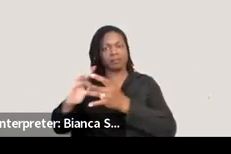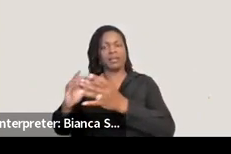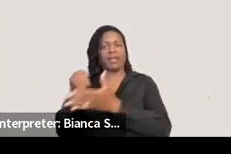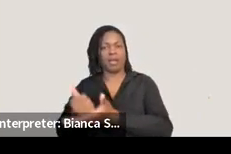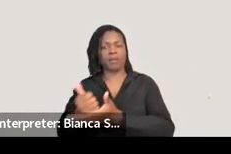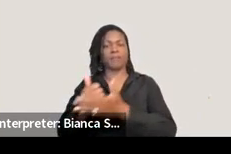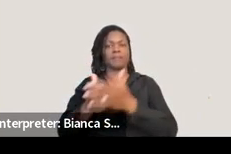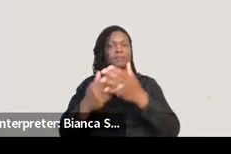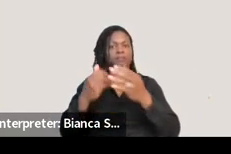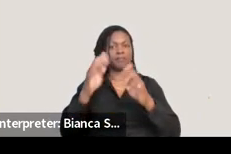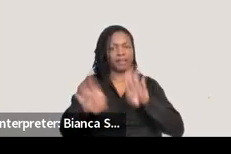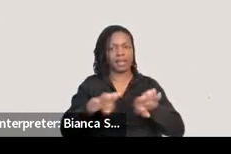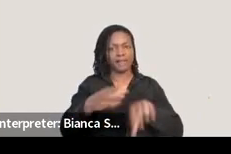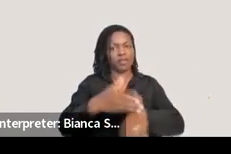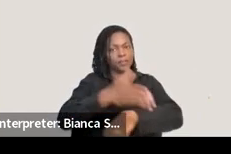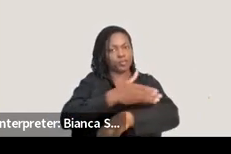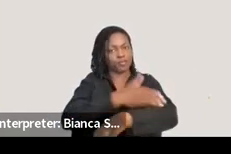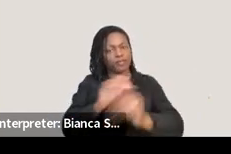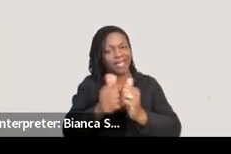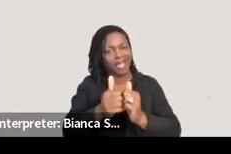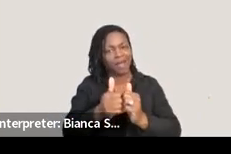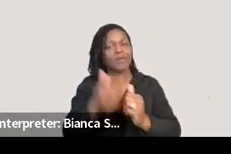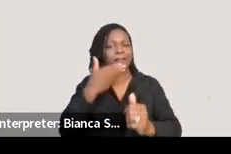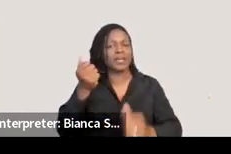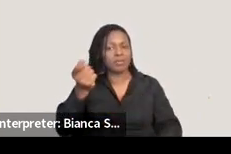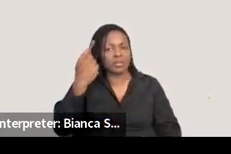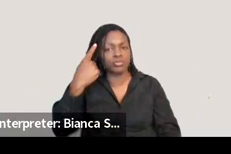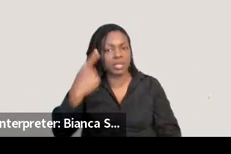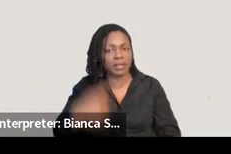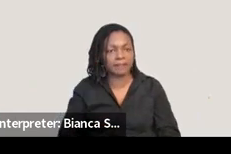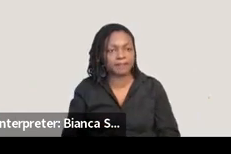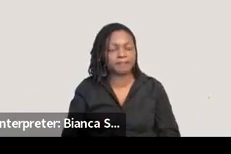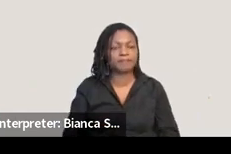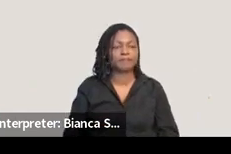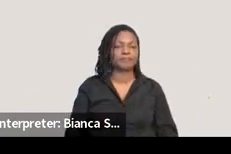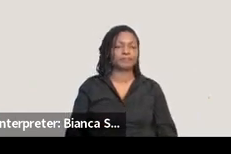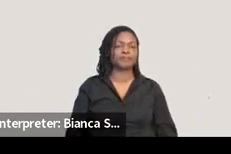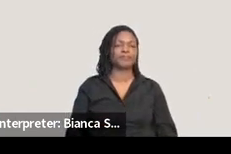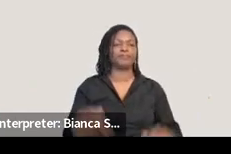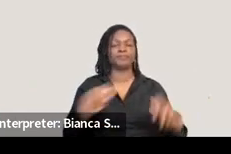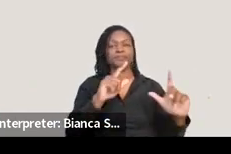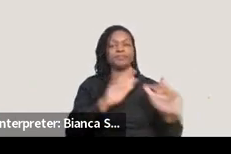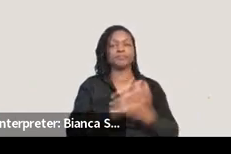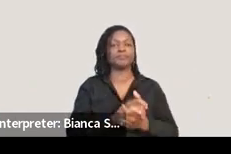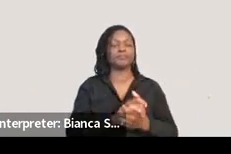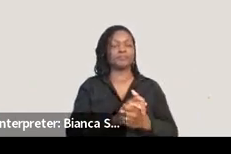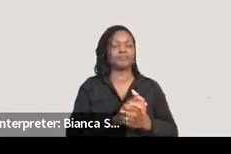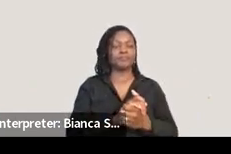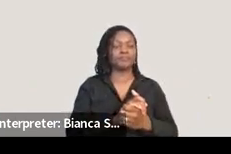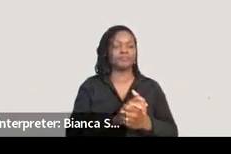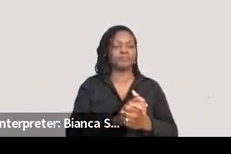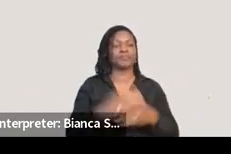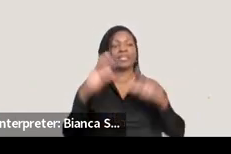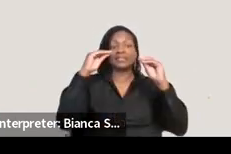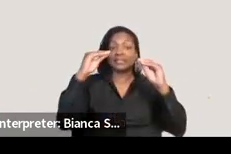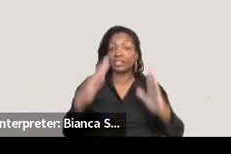And teacher strategy. Again, Bill relationship with students by staying calm and building rapport. Understand how they view the world.